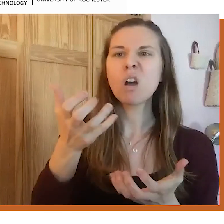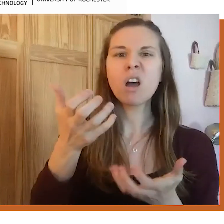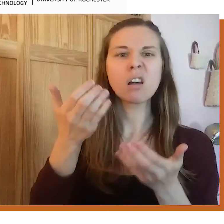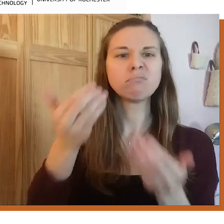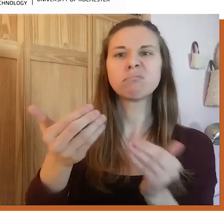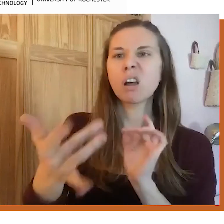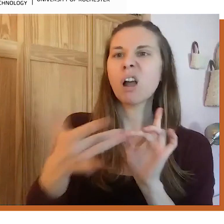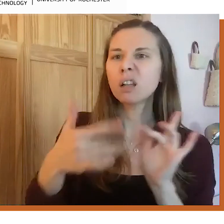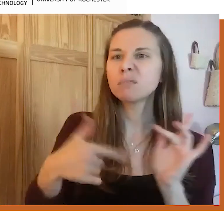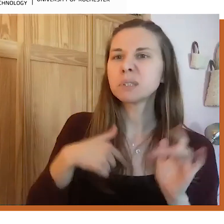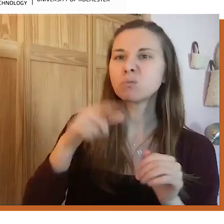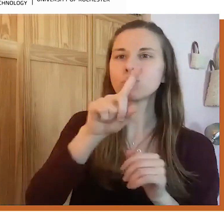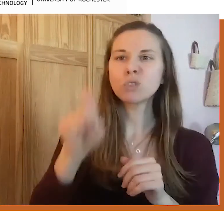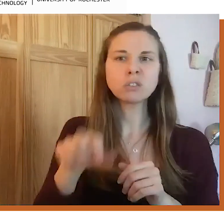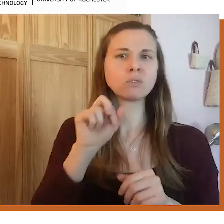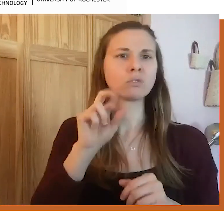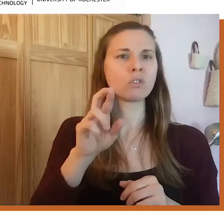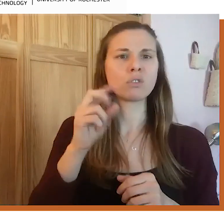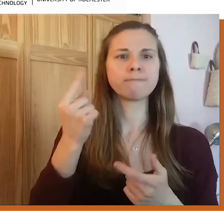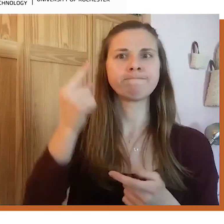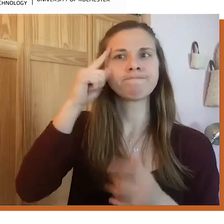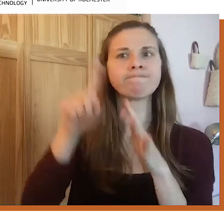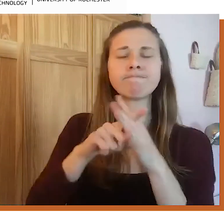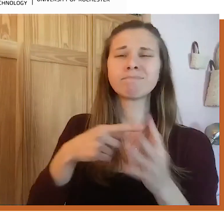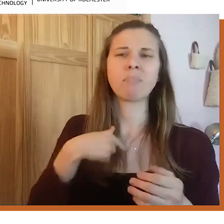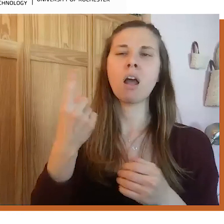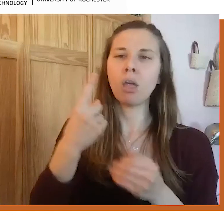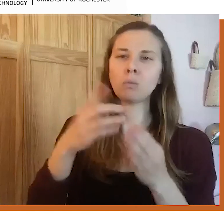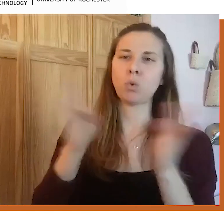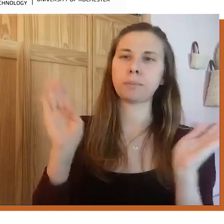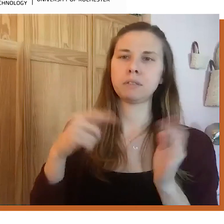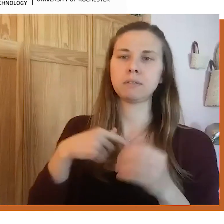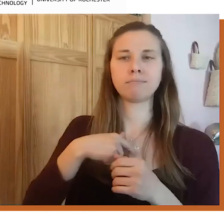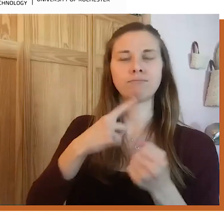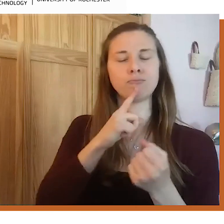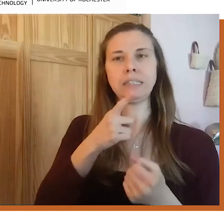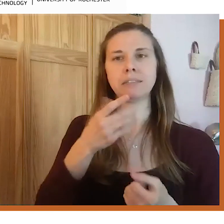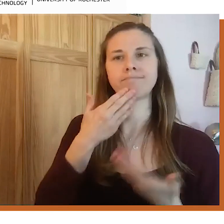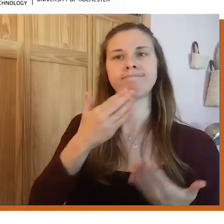to your phone, so if you'd like to contact me with any questions, any thoughts that you have, I'm always open to talking with you,